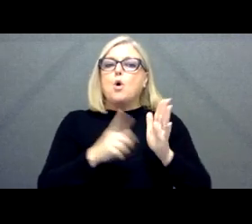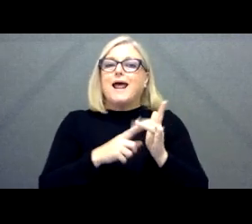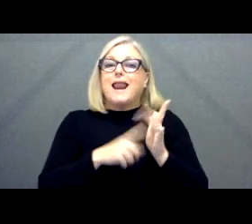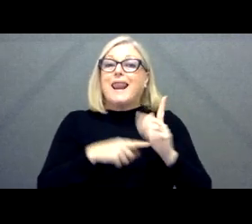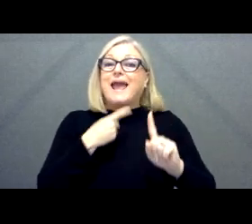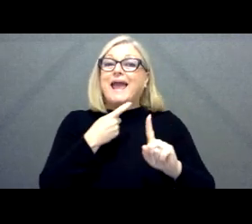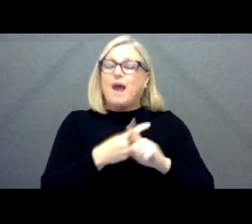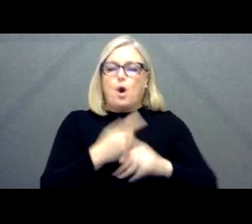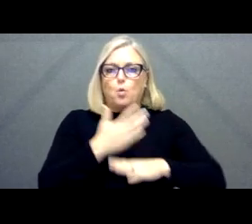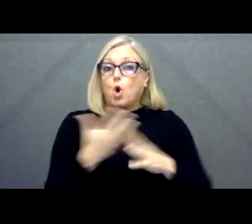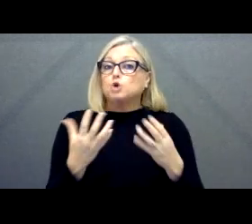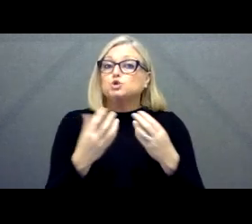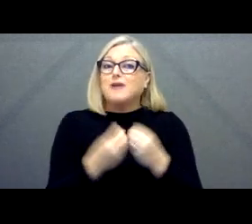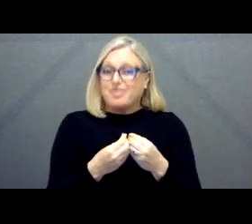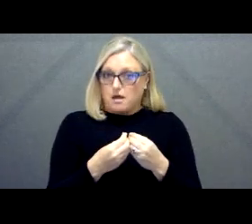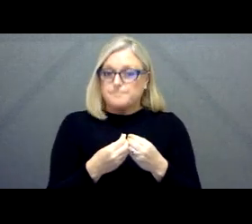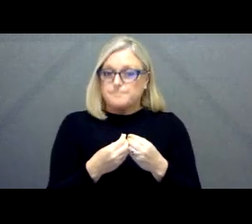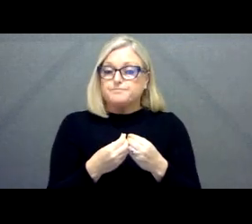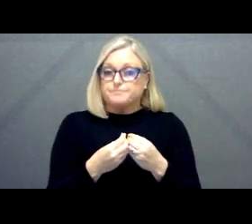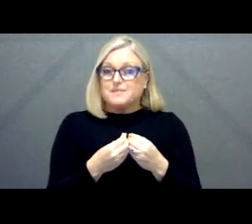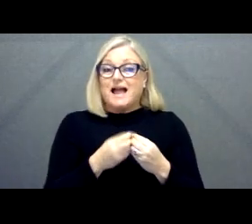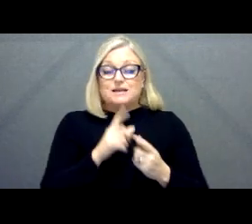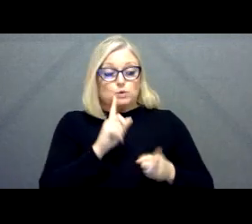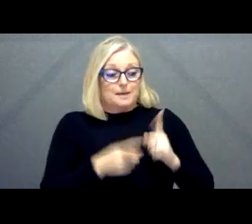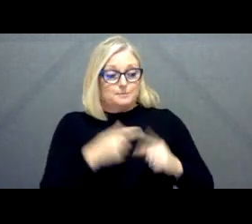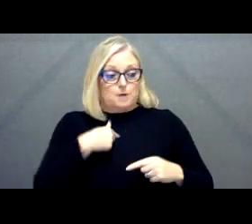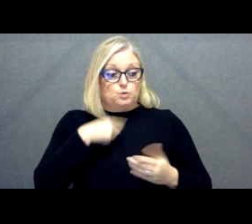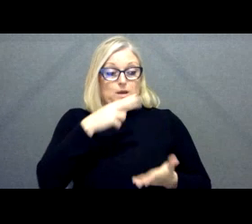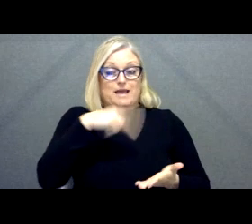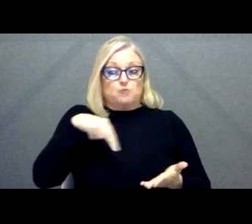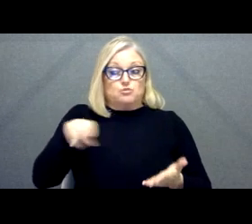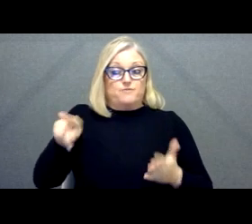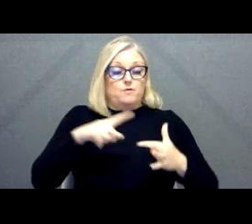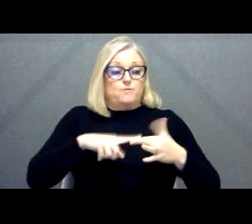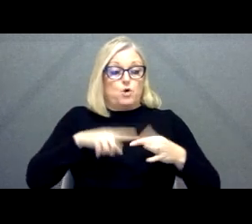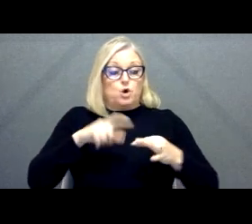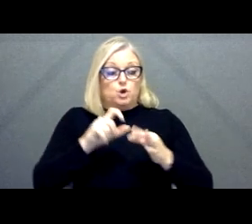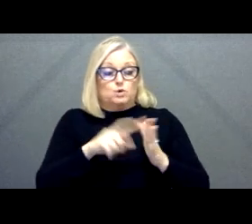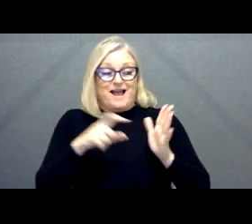the Drug and Alcohol Court which we consider might be more suitable for Court Link and vice versa so